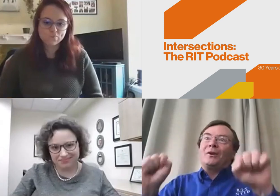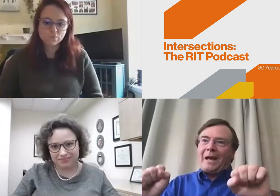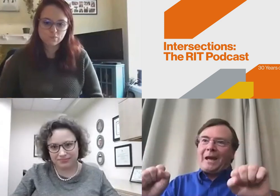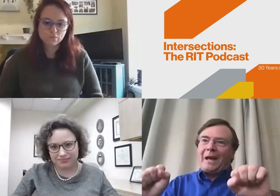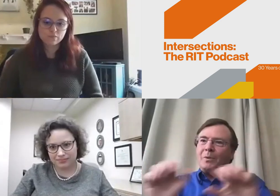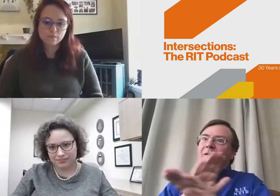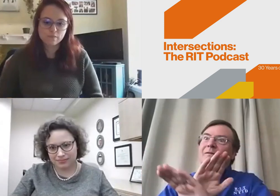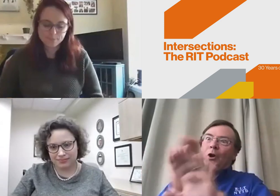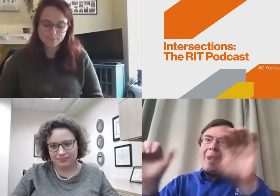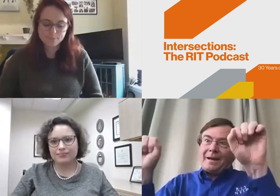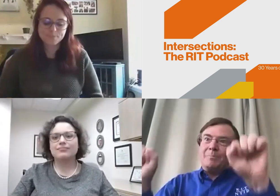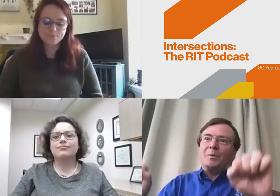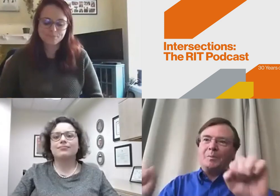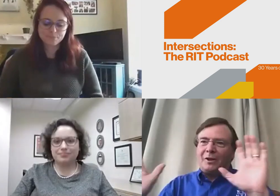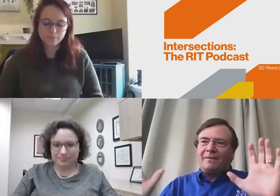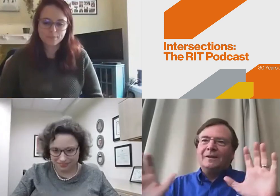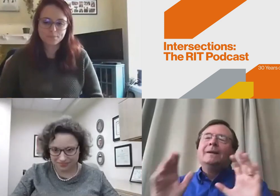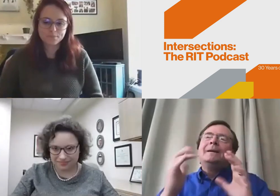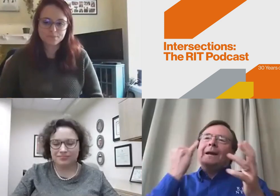capable of or not capable of.